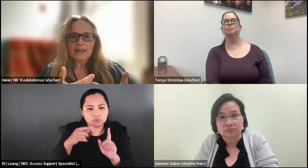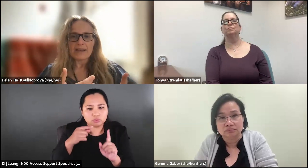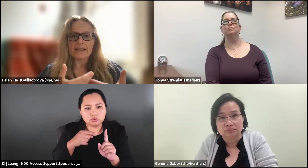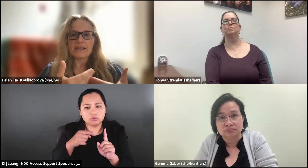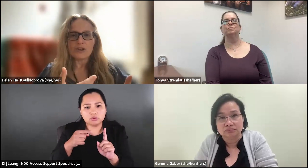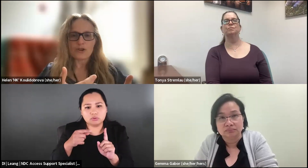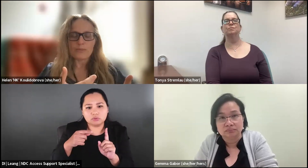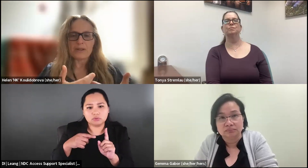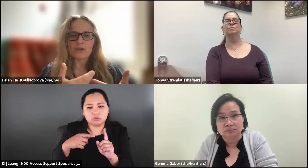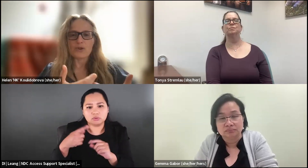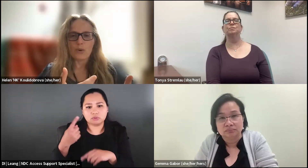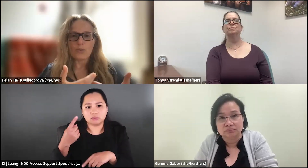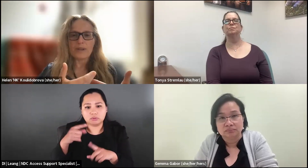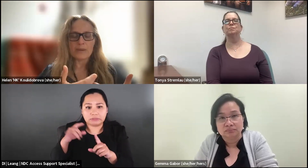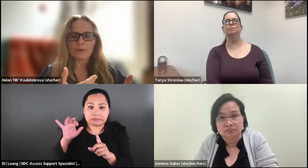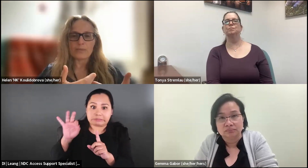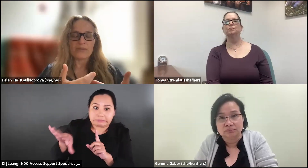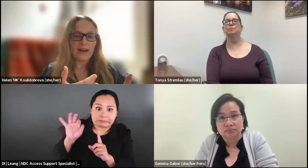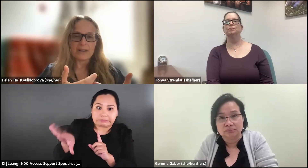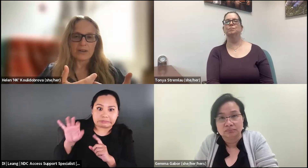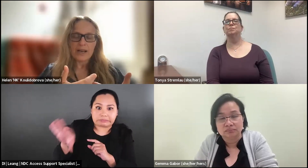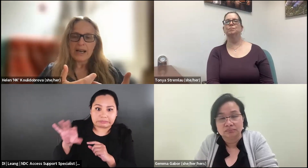Can the teacher be the sole input provider?